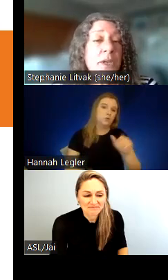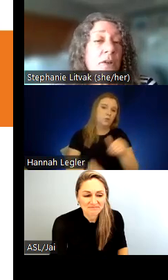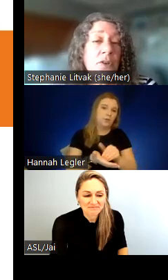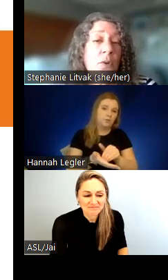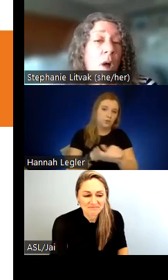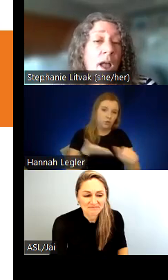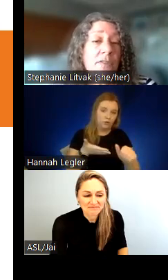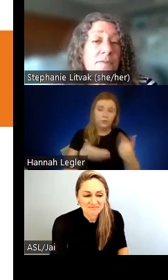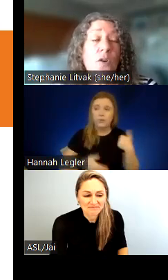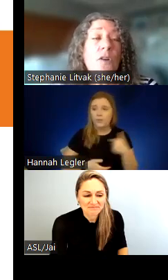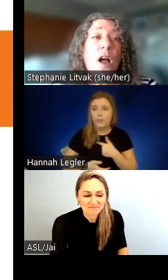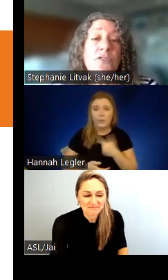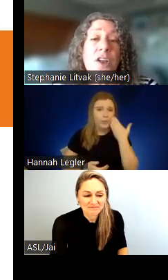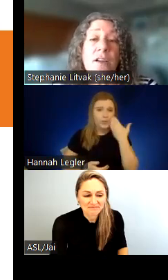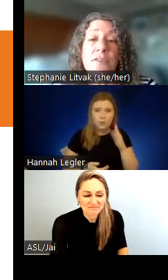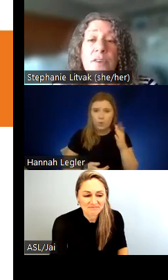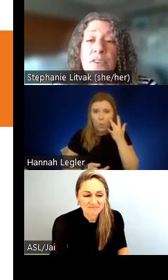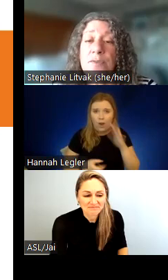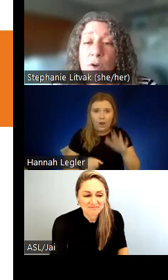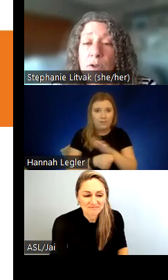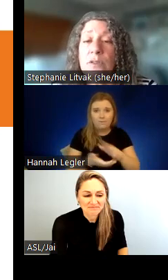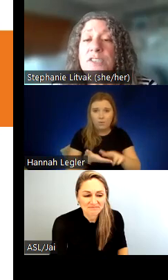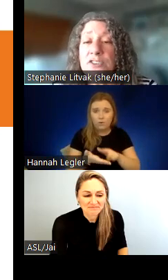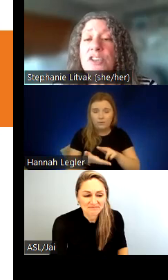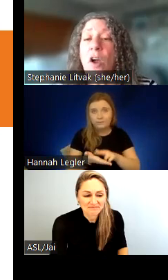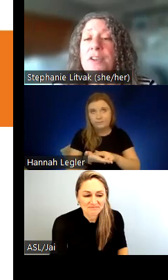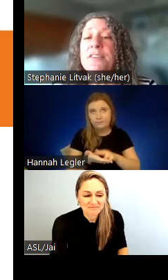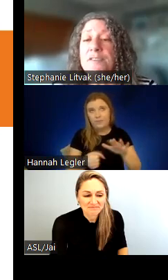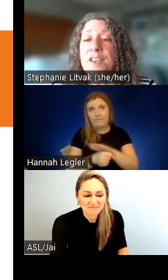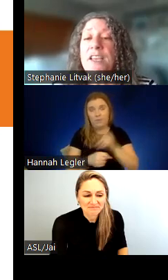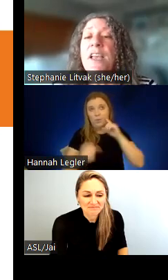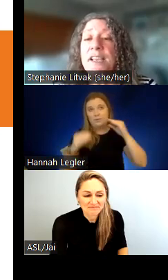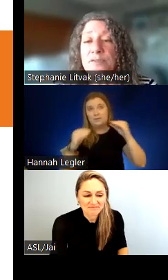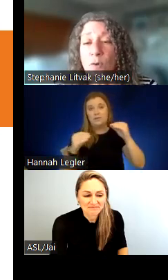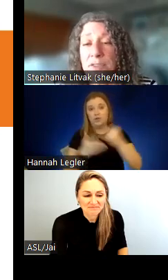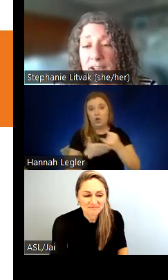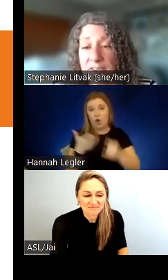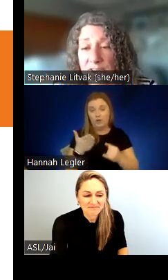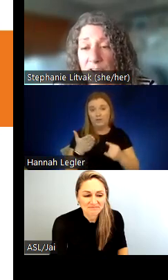We don't know why the full contract, the full teaching artist fee is $4,000.